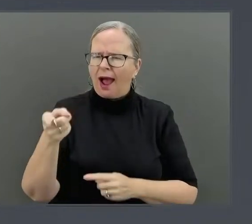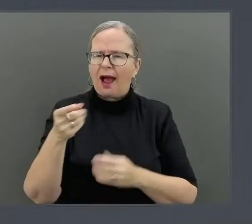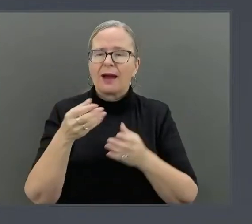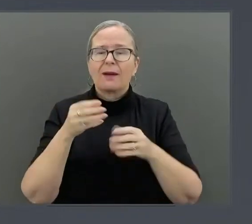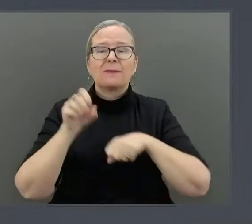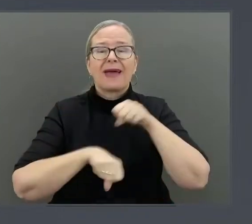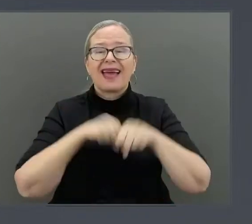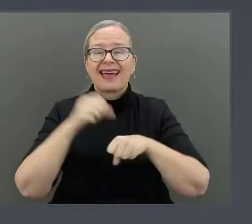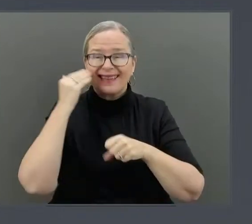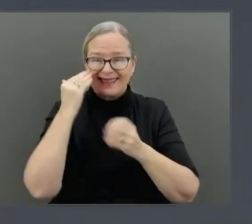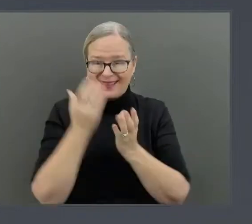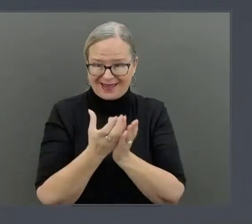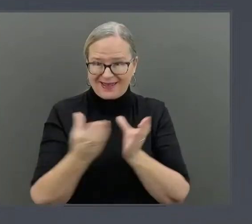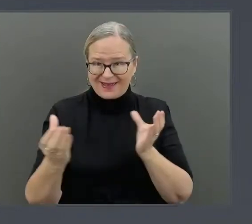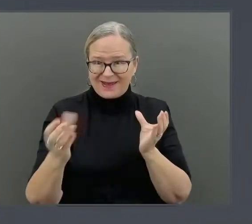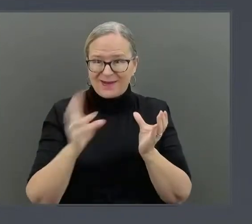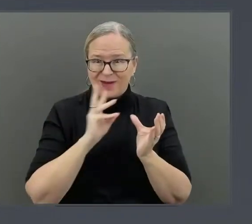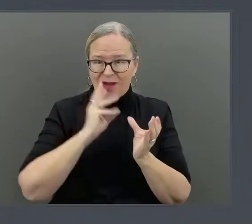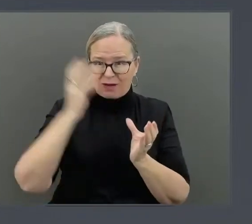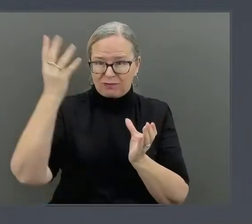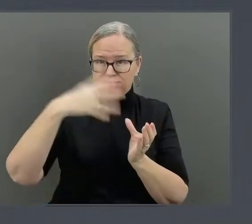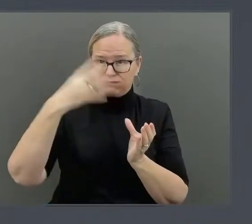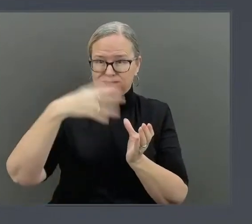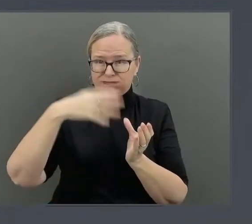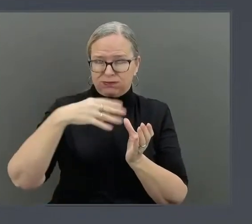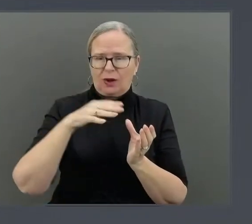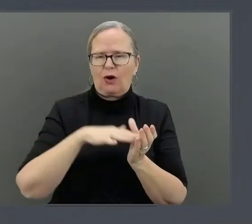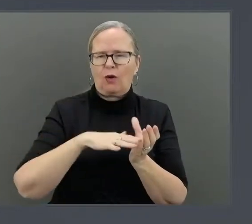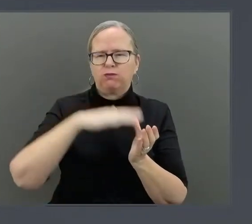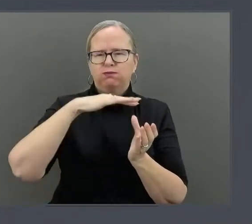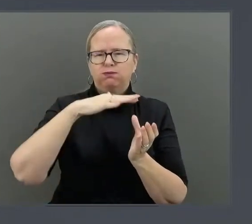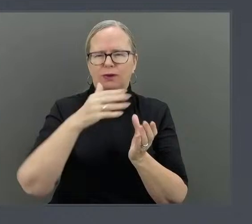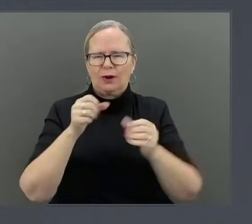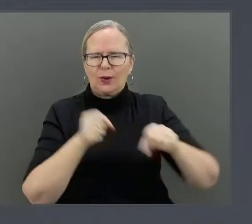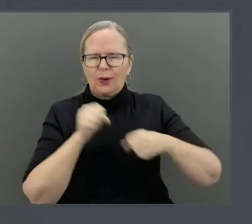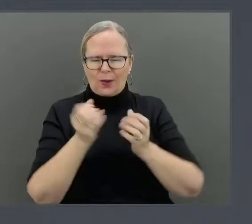thinking that really has put Calgary on the map for being a place where we band together to get